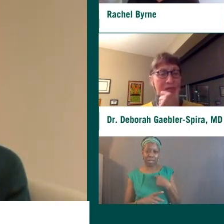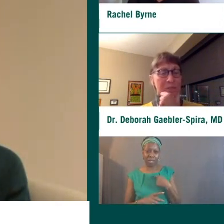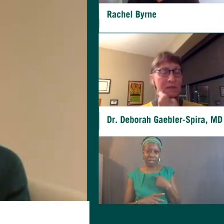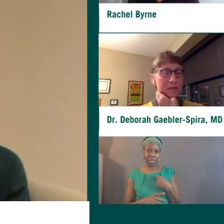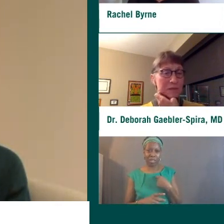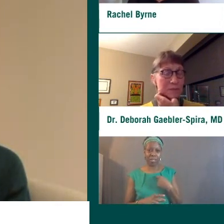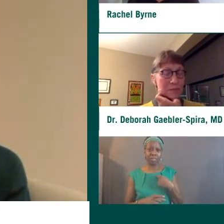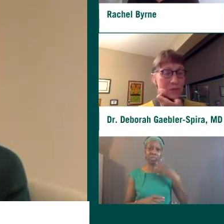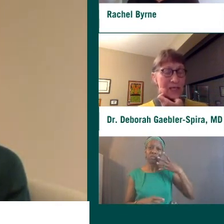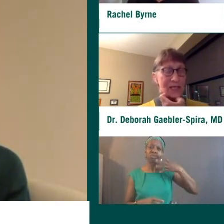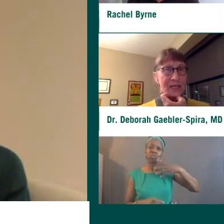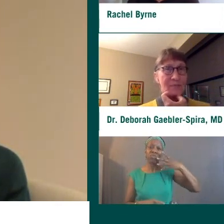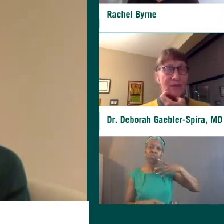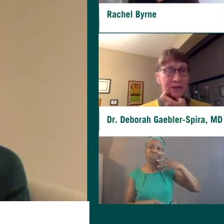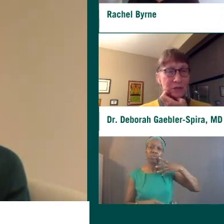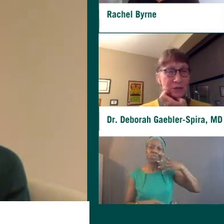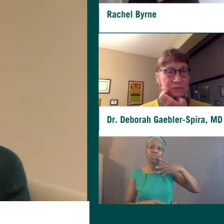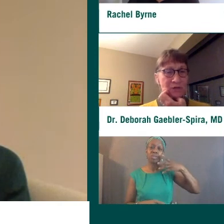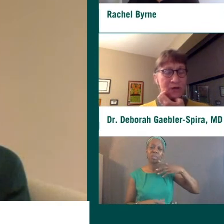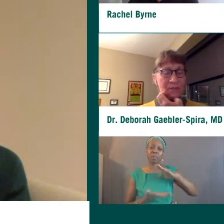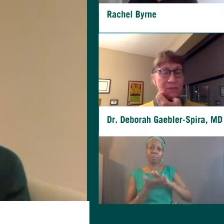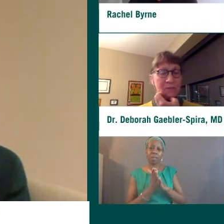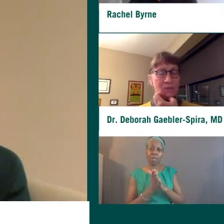drooling becomes a practical problem